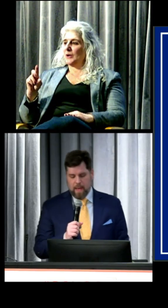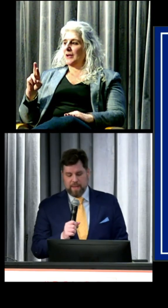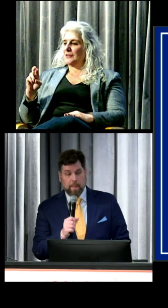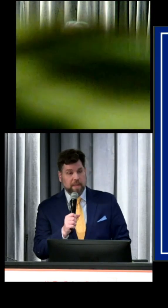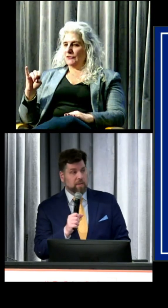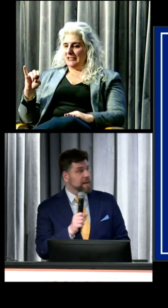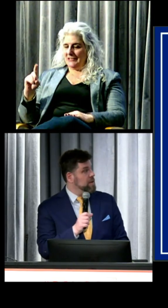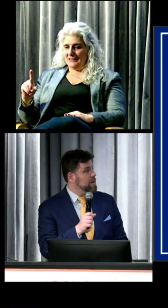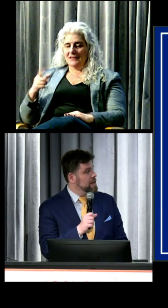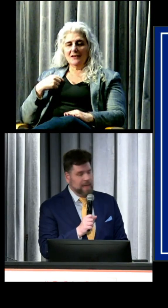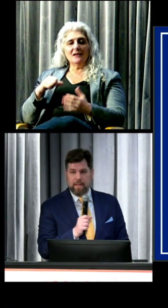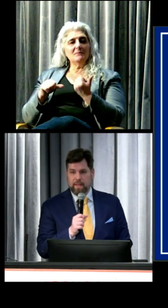I am loving it.